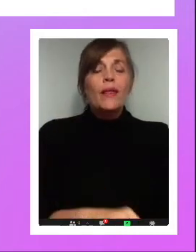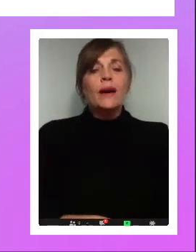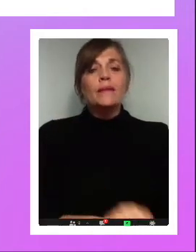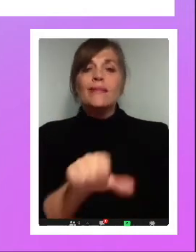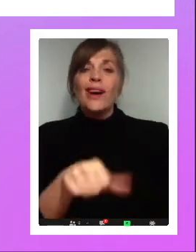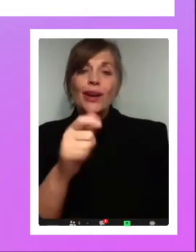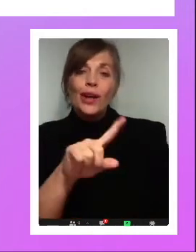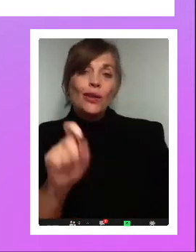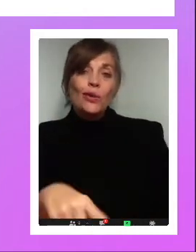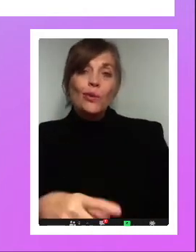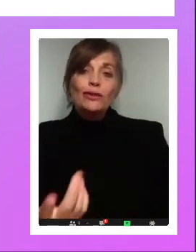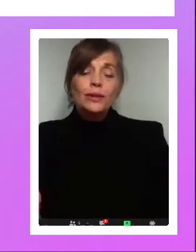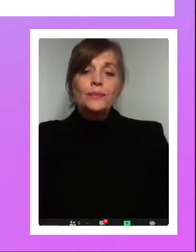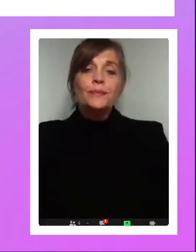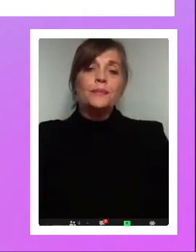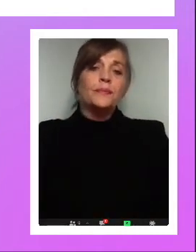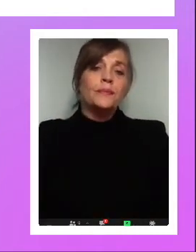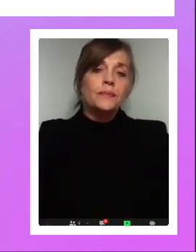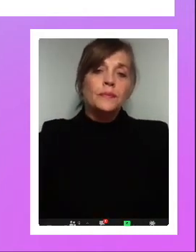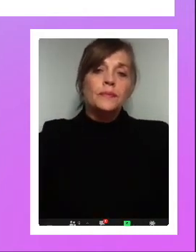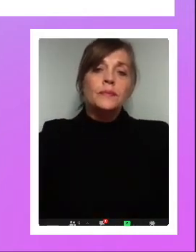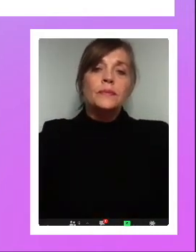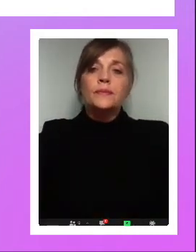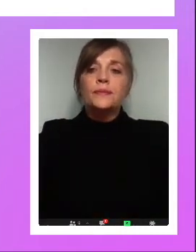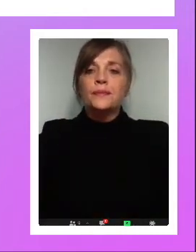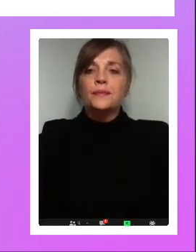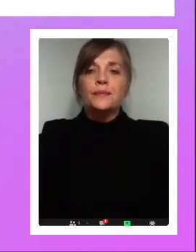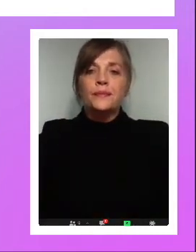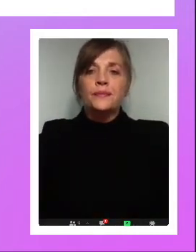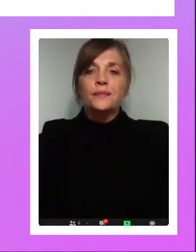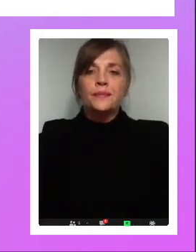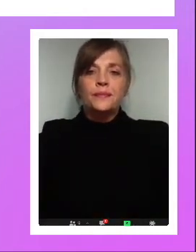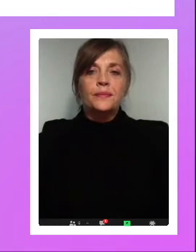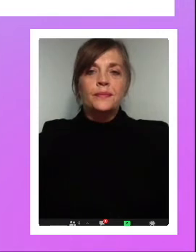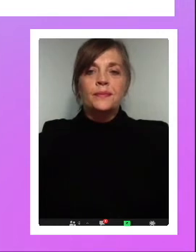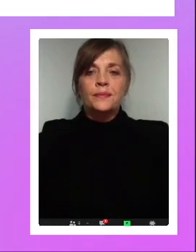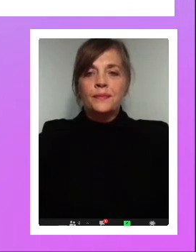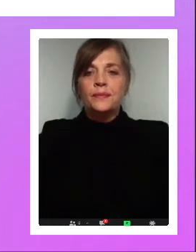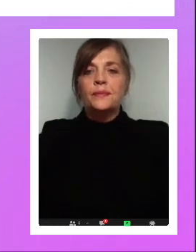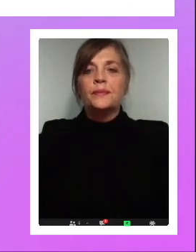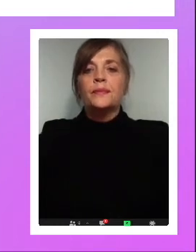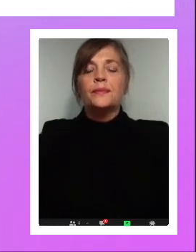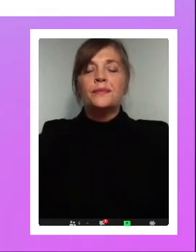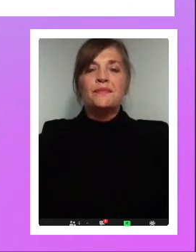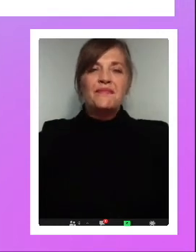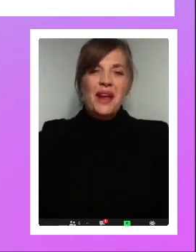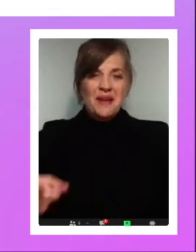You probably get a question like this a lot and I'm sure you saw it coming but